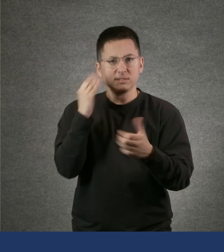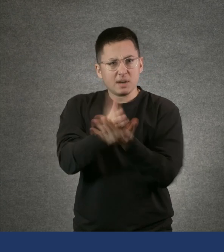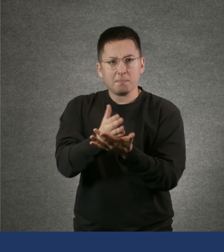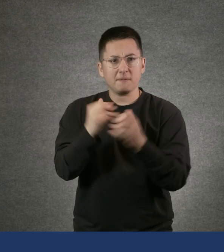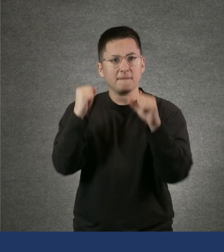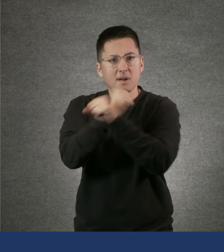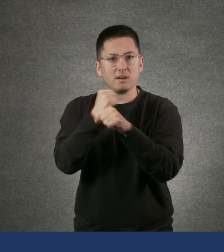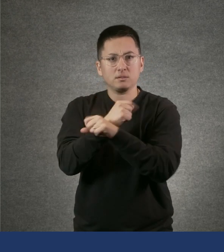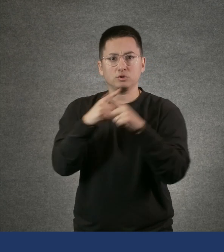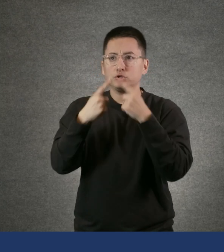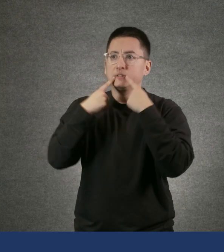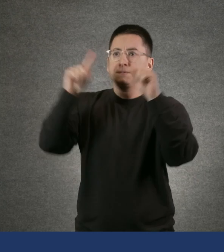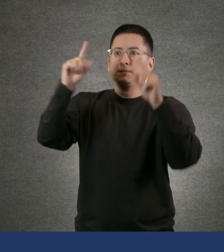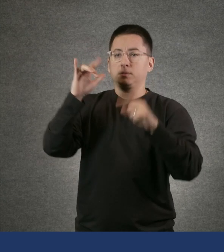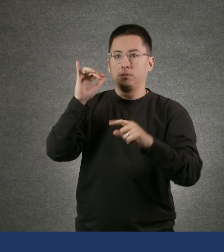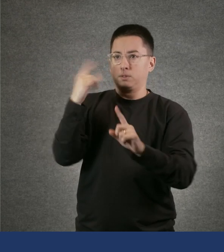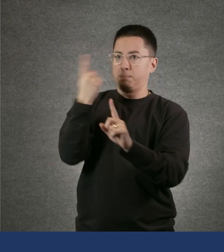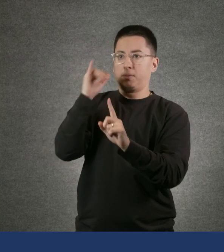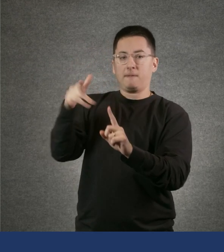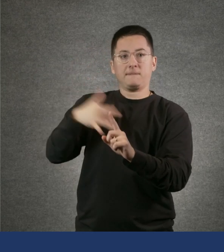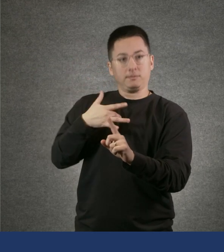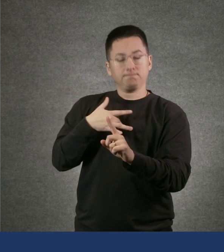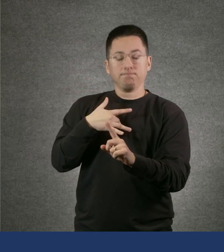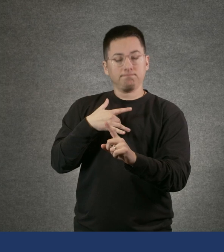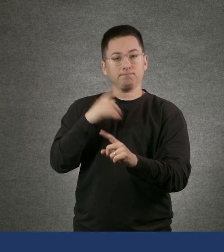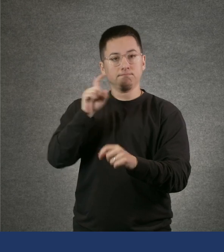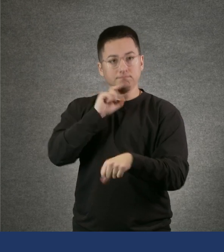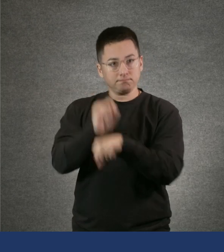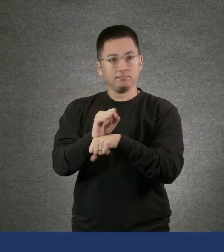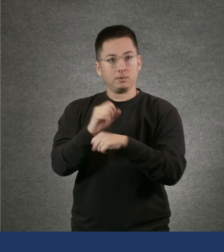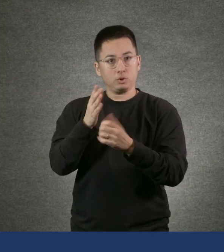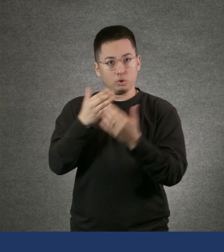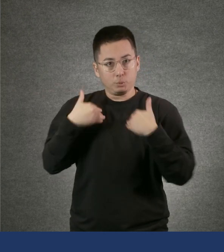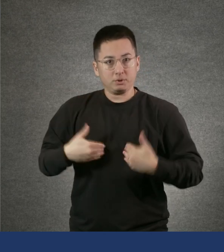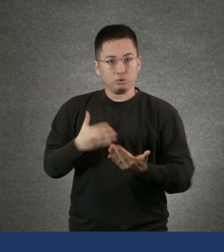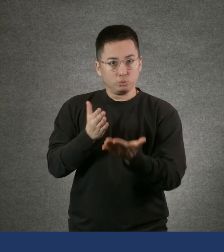to the people he loved, to his family, friends and his community.